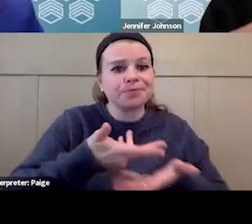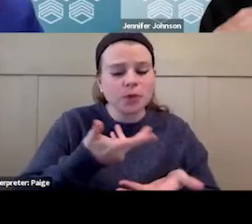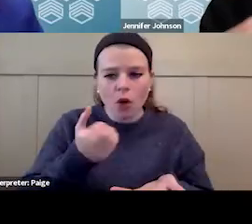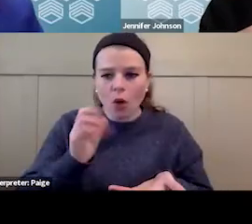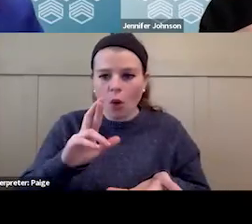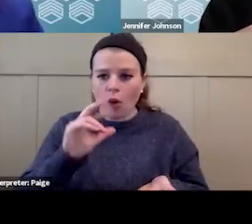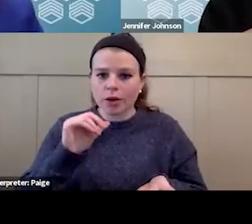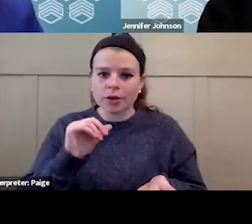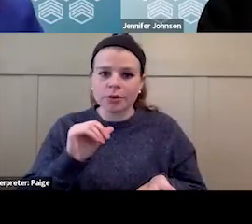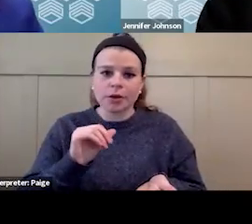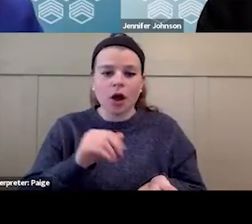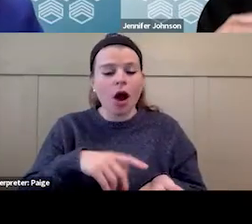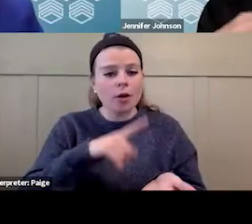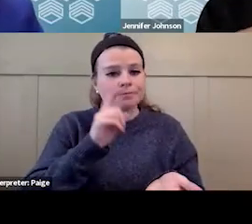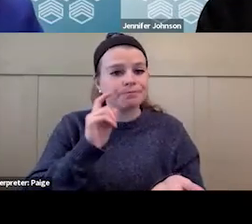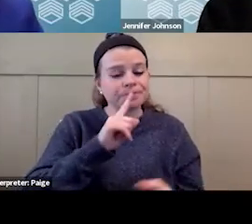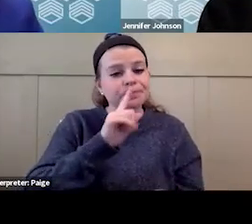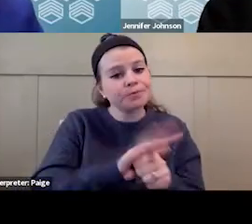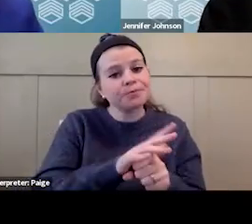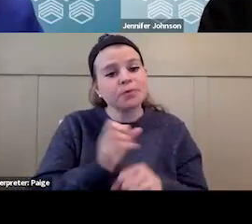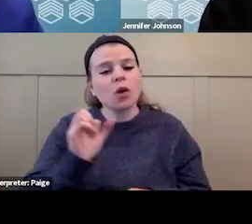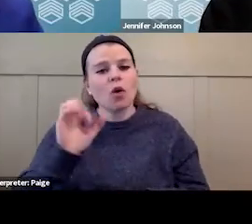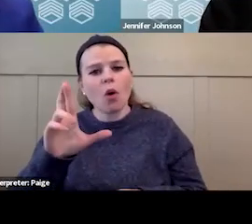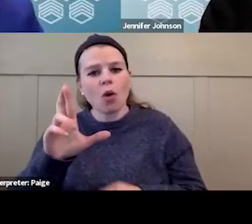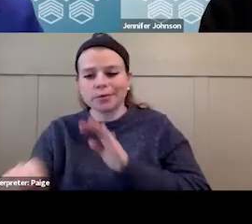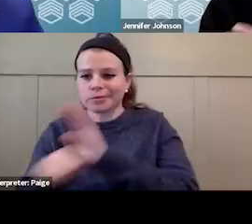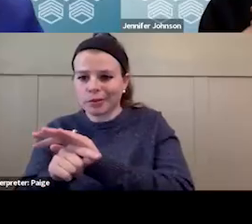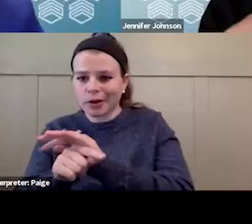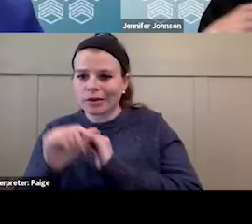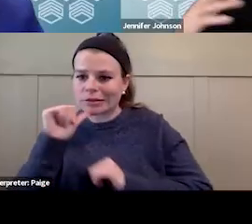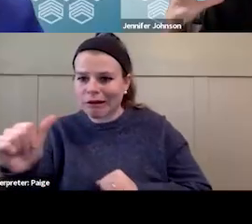Instead, what we wanna do is offer support without really…